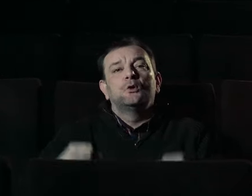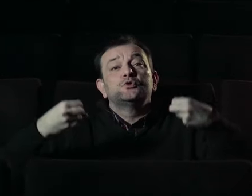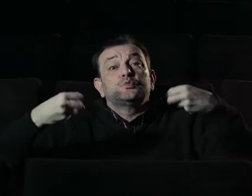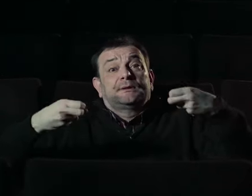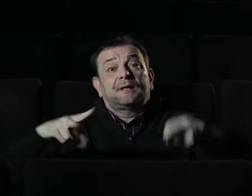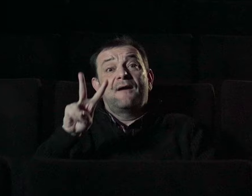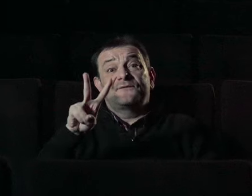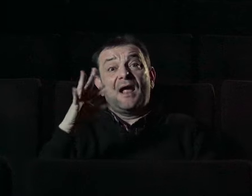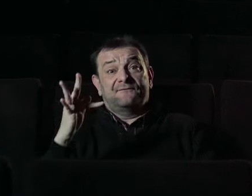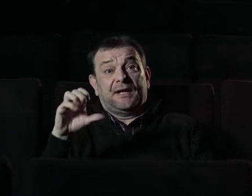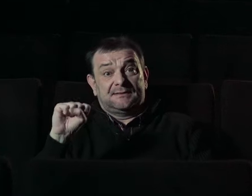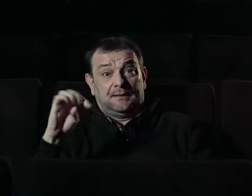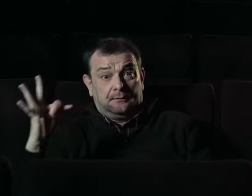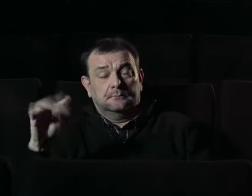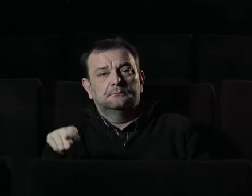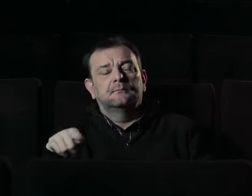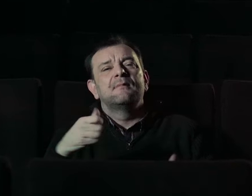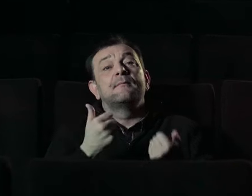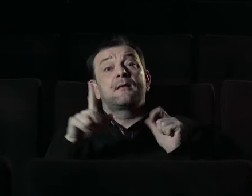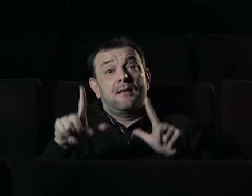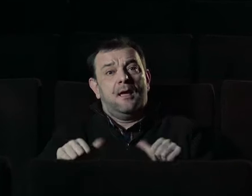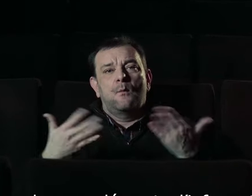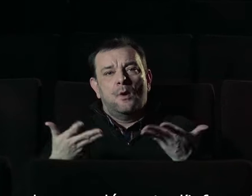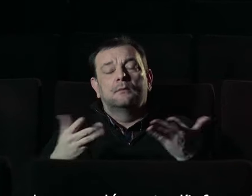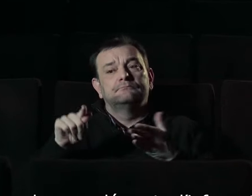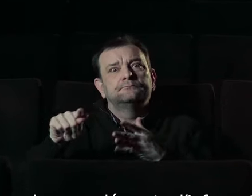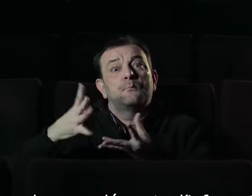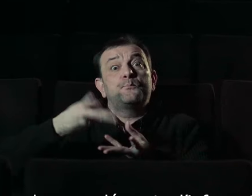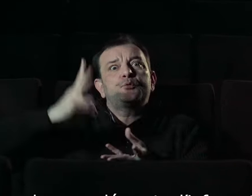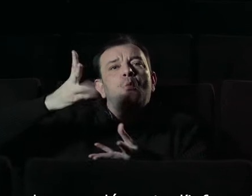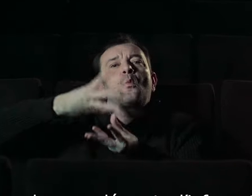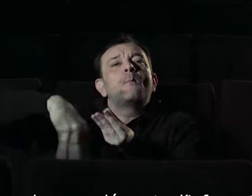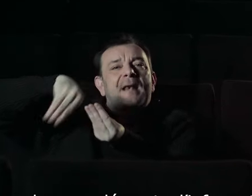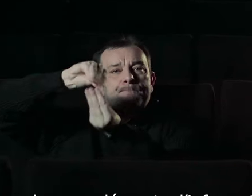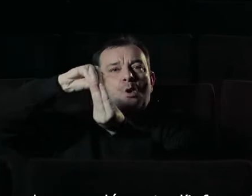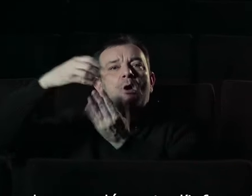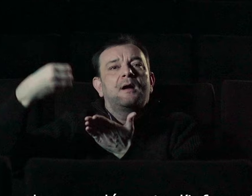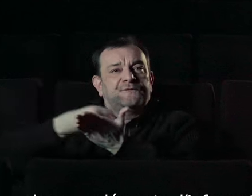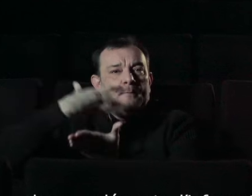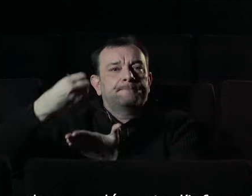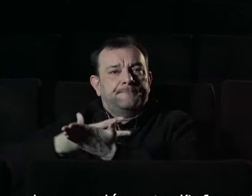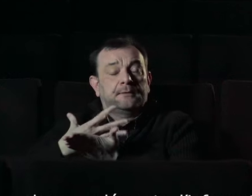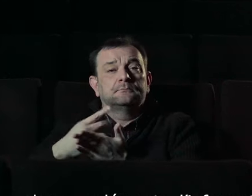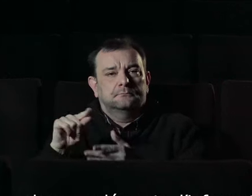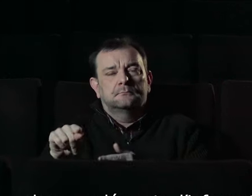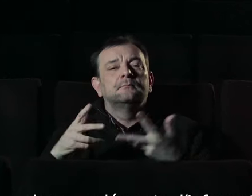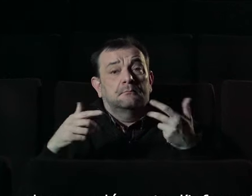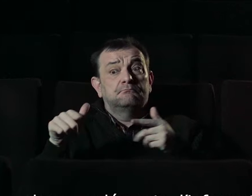On the French version with French subtitles, there is additional information given using a color code.